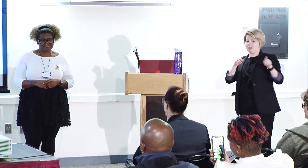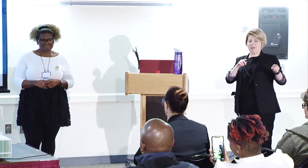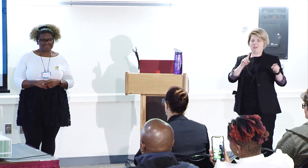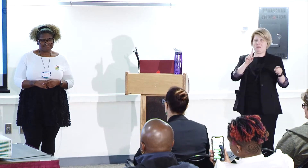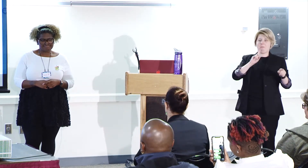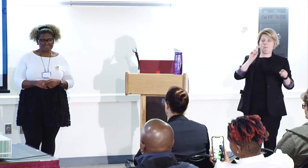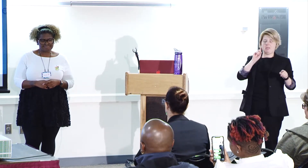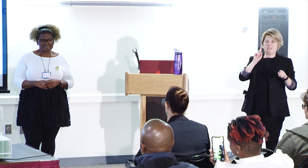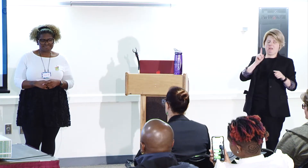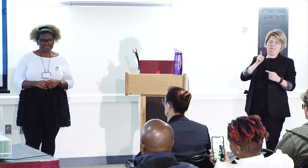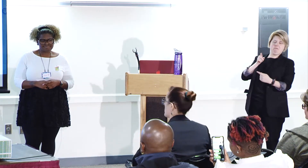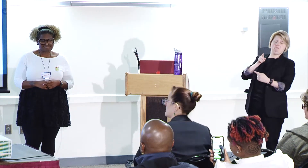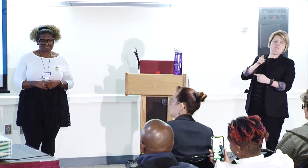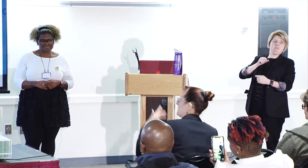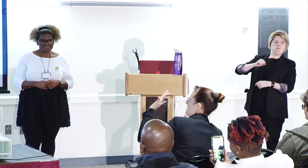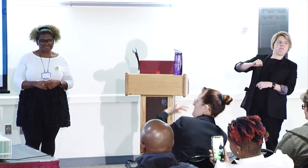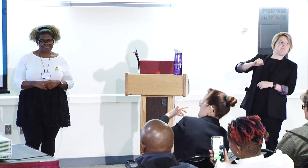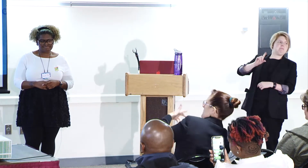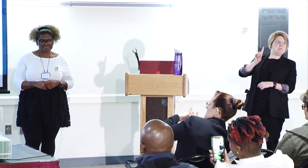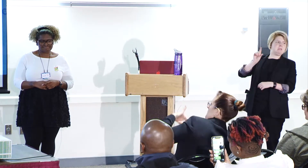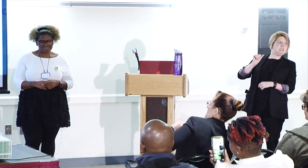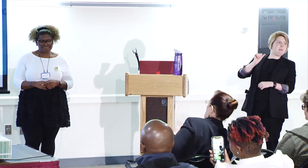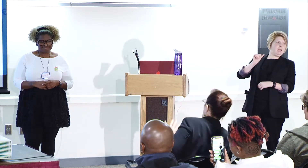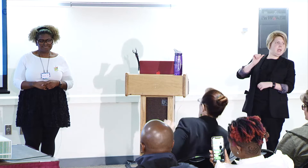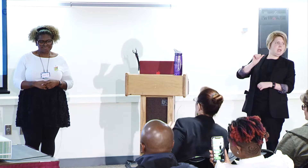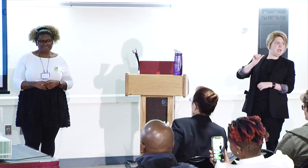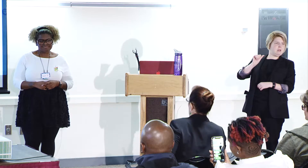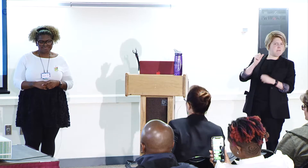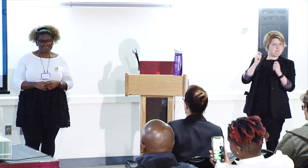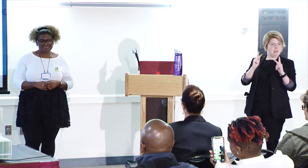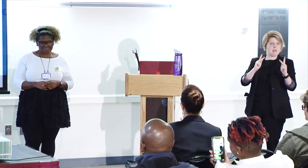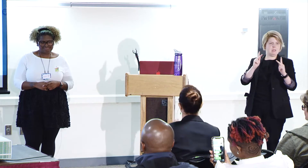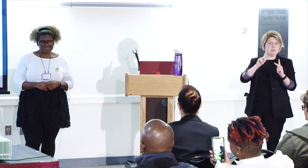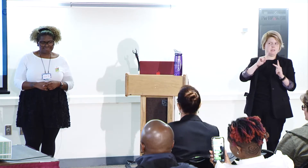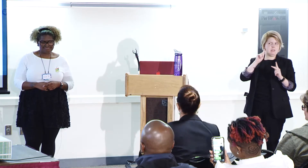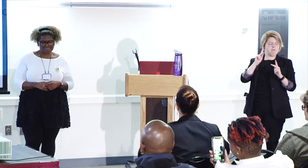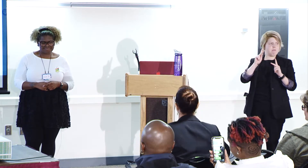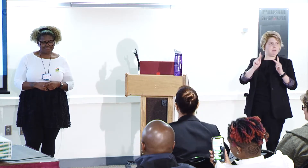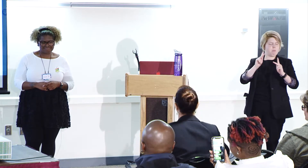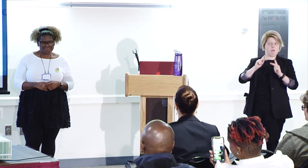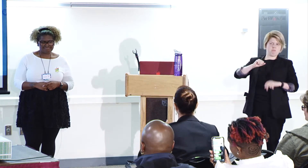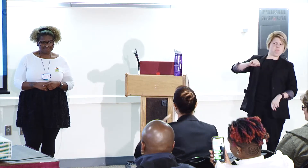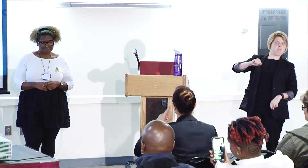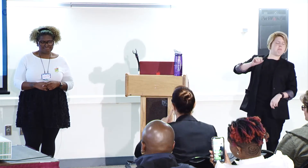that disability is this stigmatizing term that many deaf people reject. And so how do you see us as being